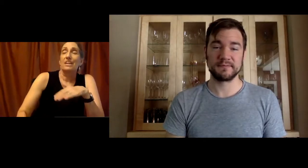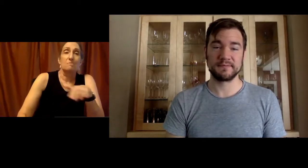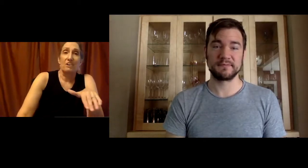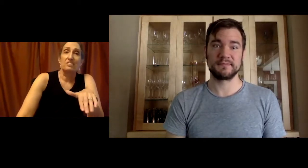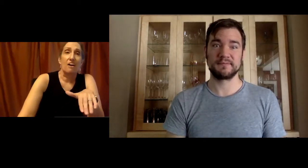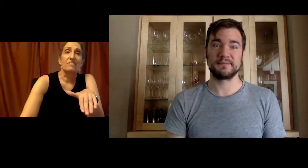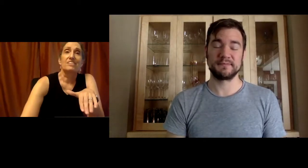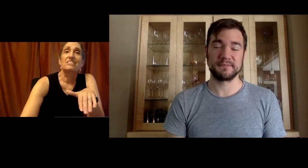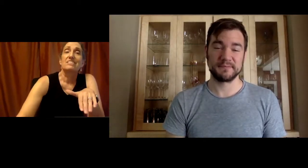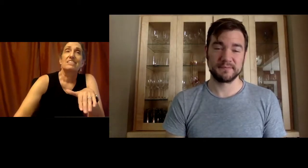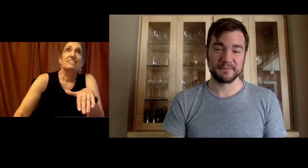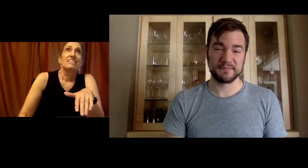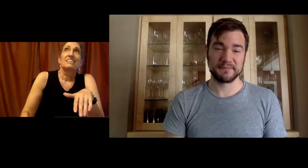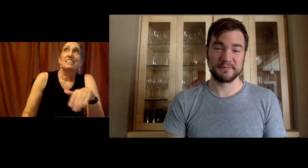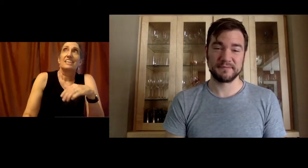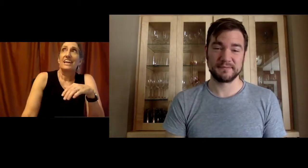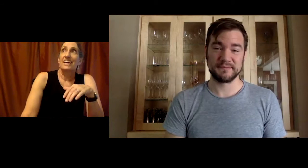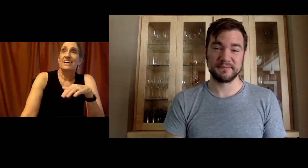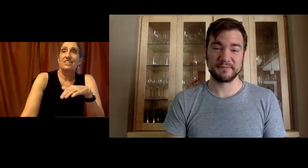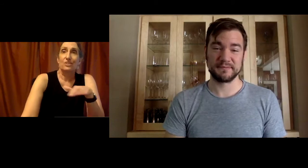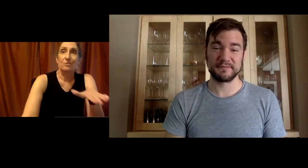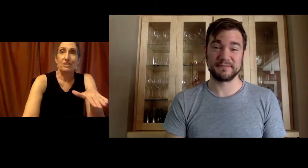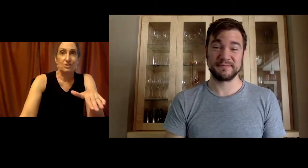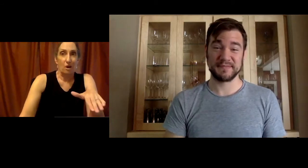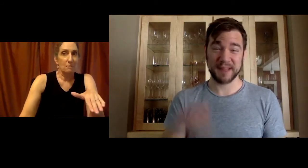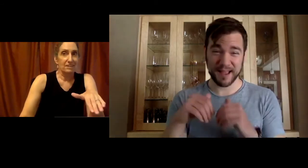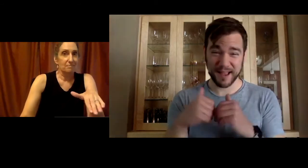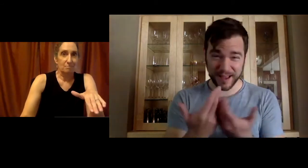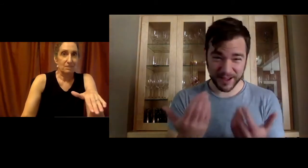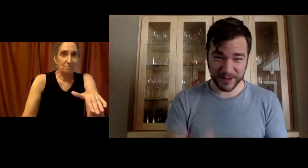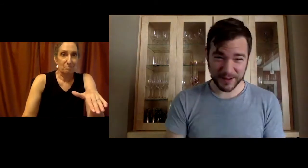ran the box office, did a children's drama program.